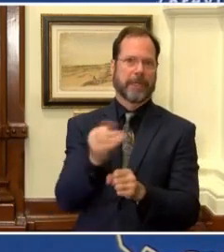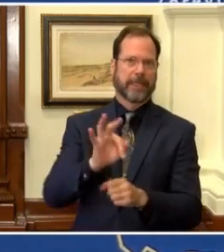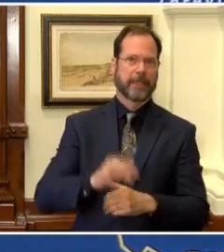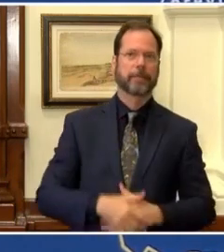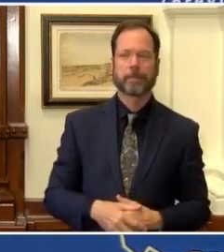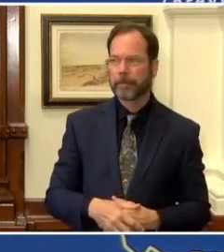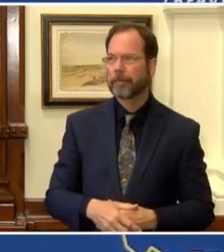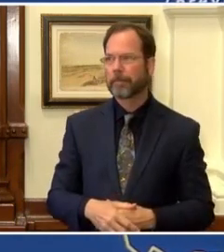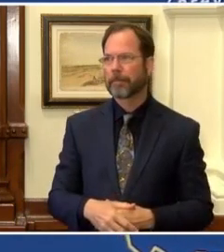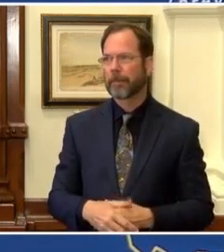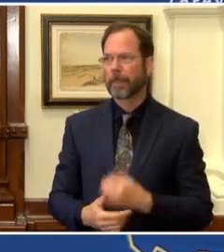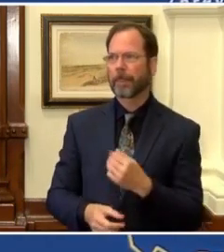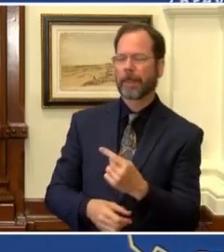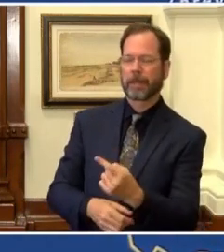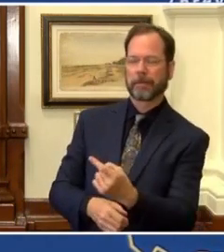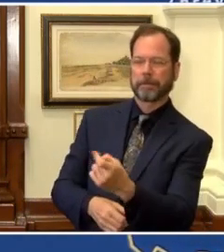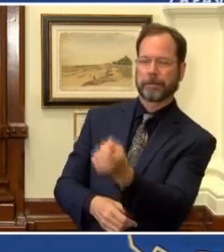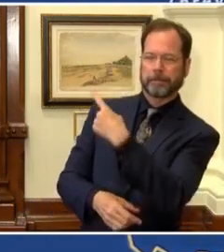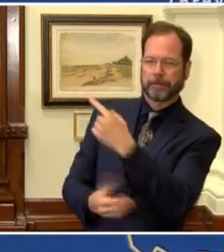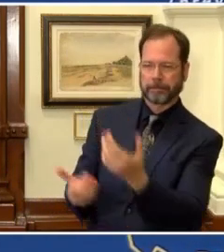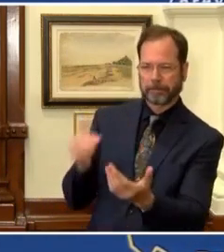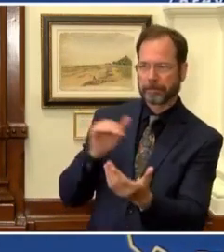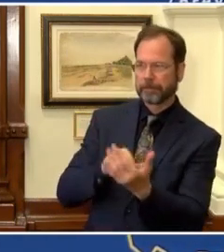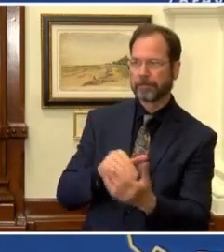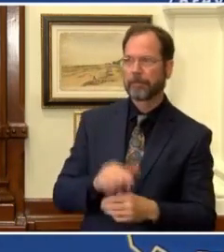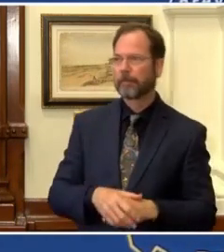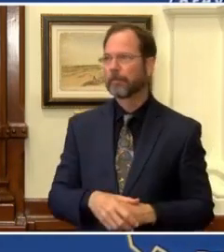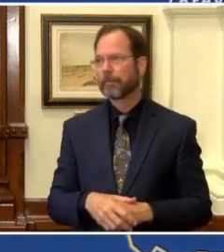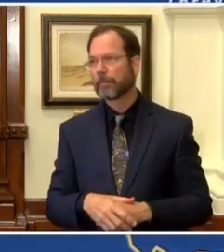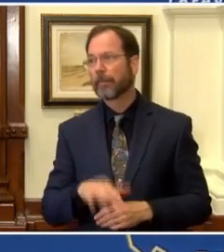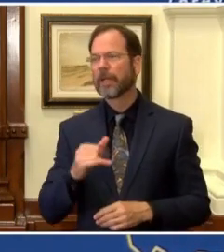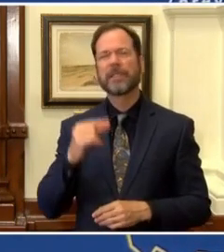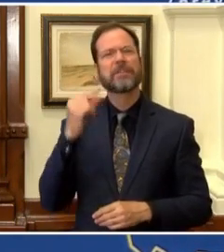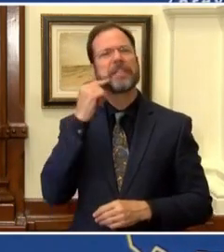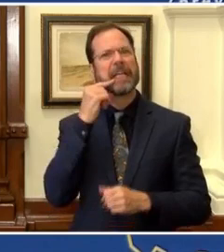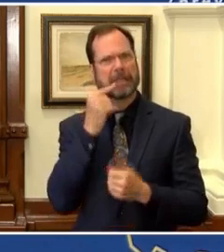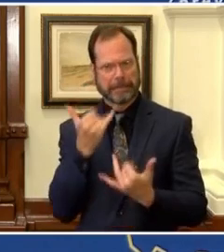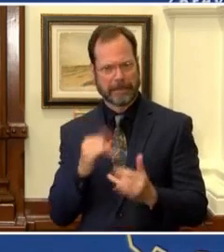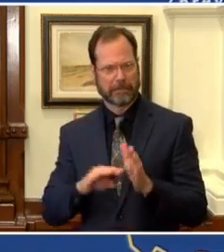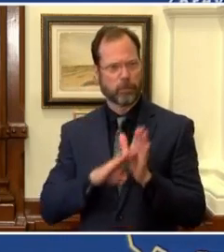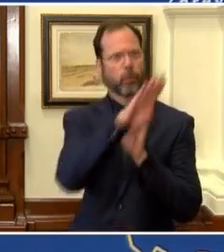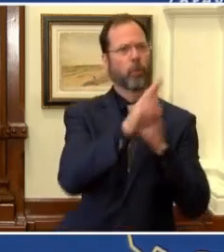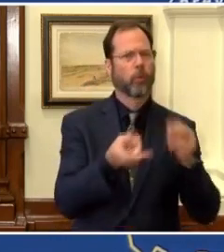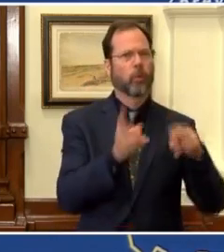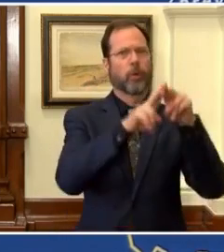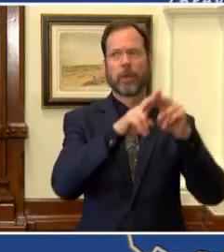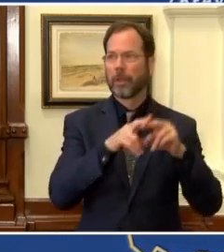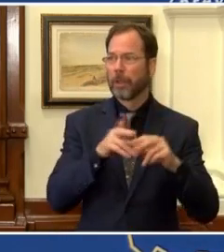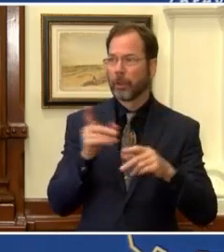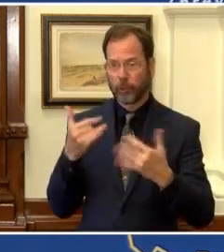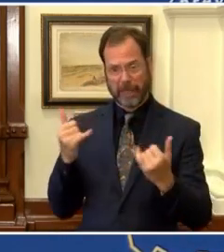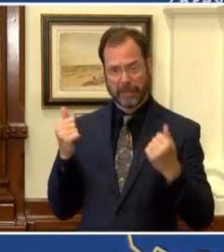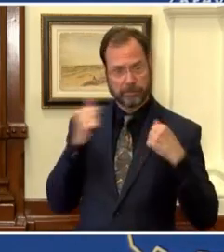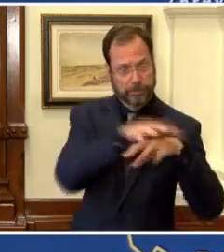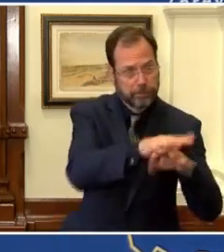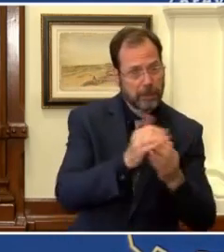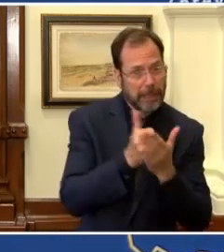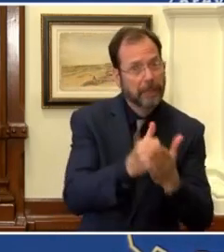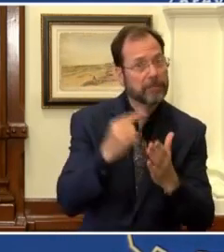STRATEGIES ARE IN PLACE, TO MAKE SURE WE ARE SLOWING THE SPREAD OF COVID-19. A QUICK FOLLOW-UP.